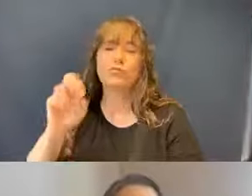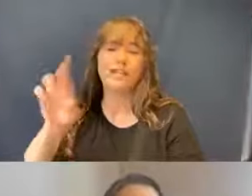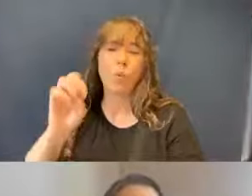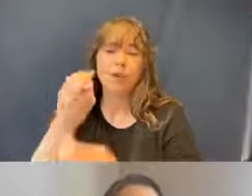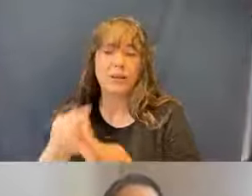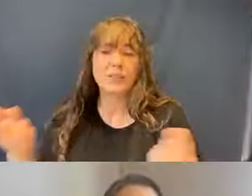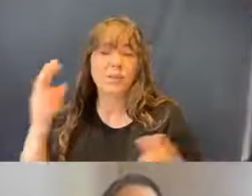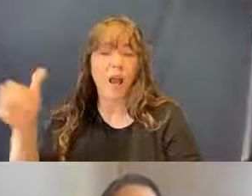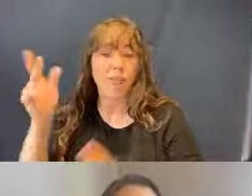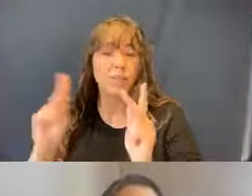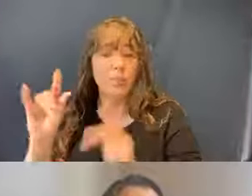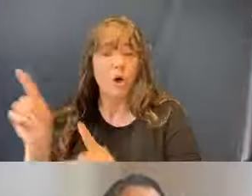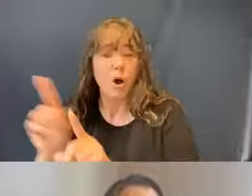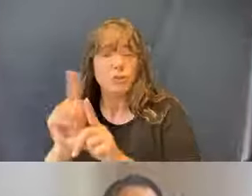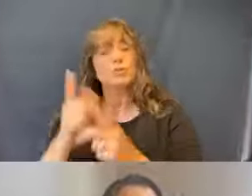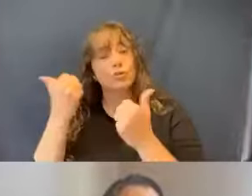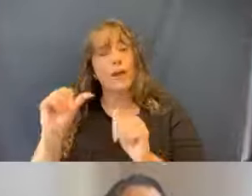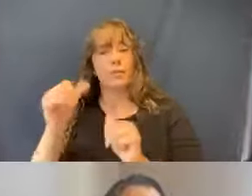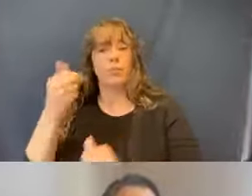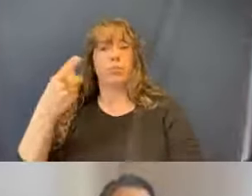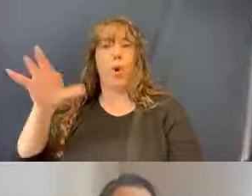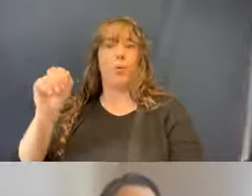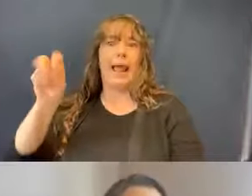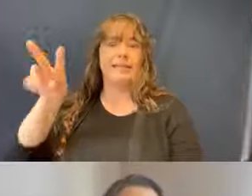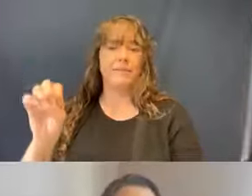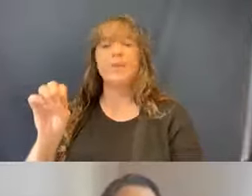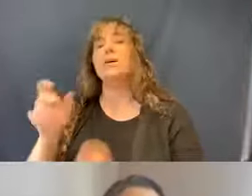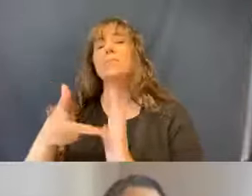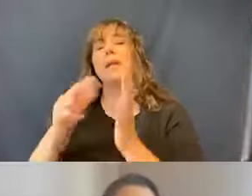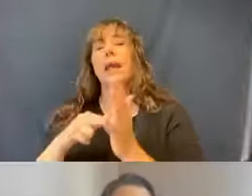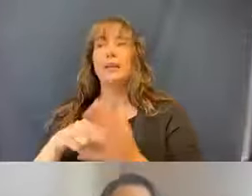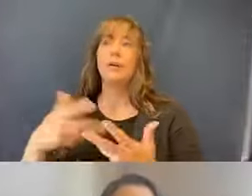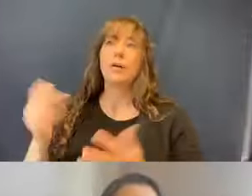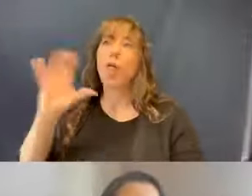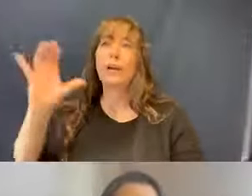others that are trying to be proactive, whether they have an employee or they're looking at